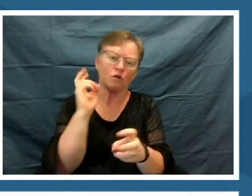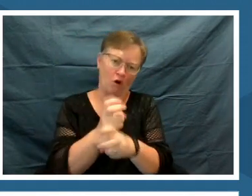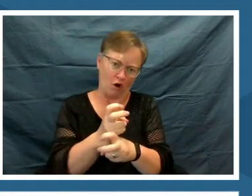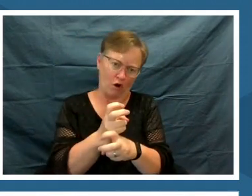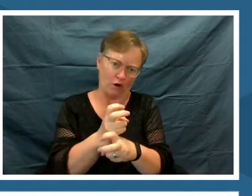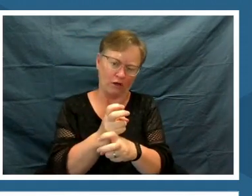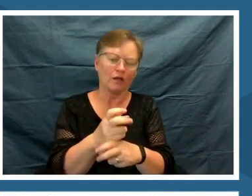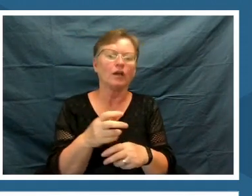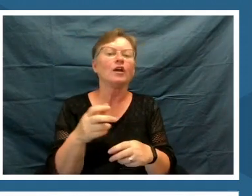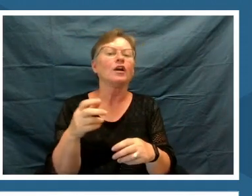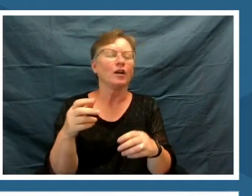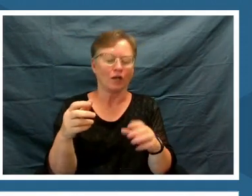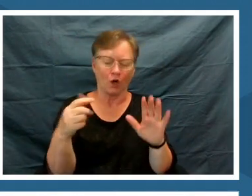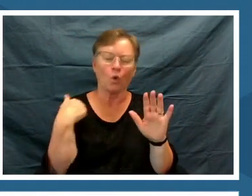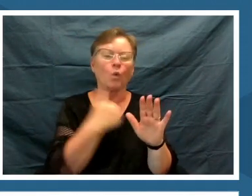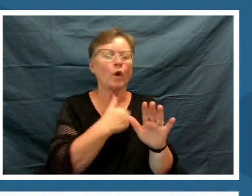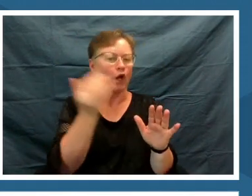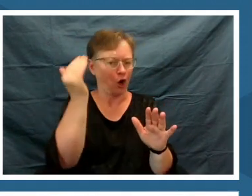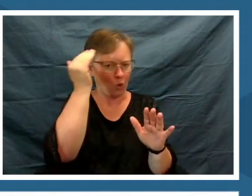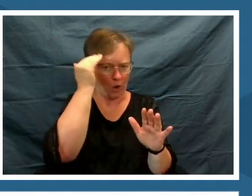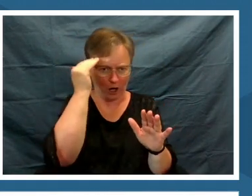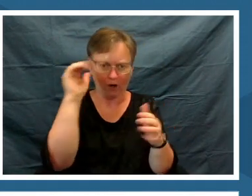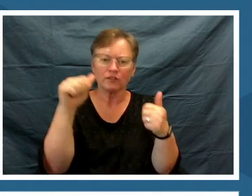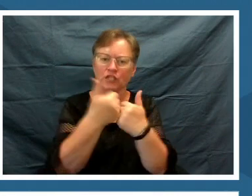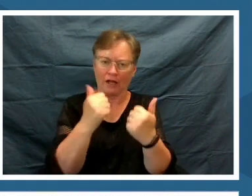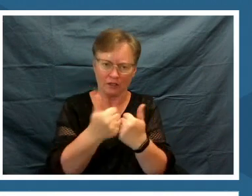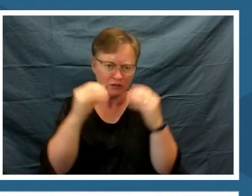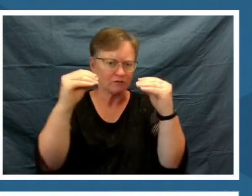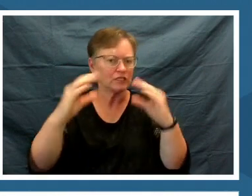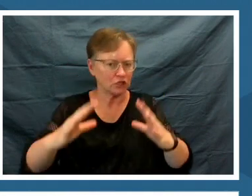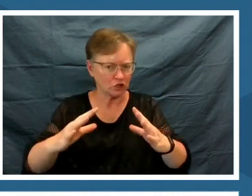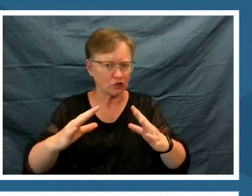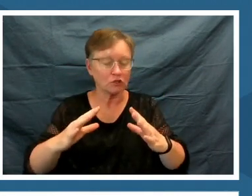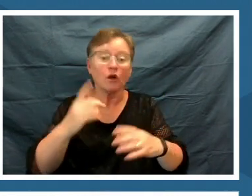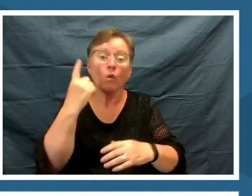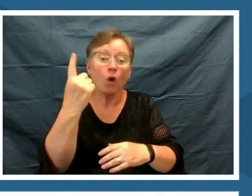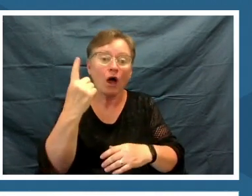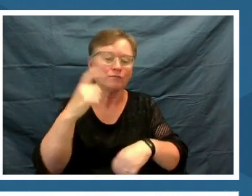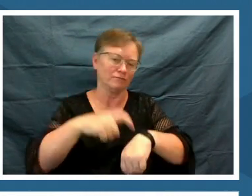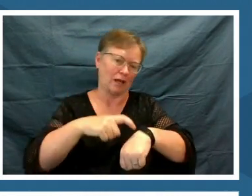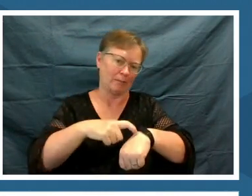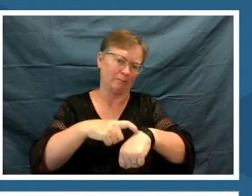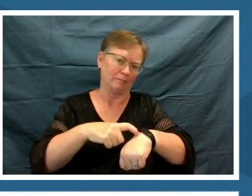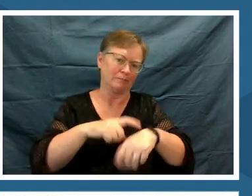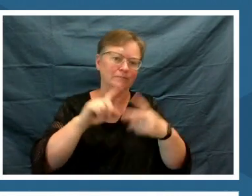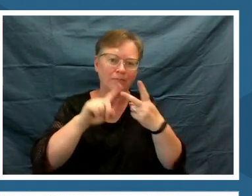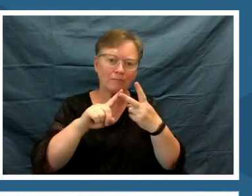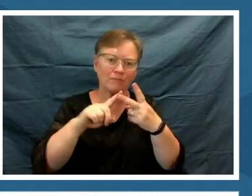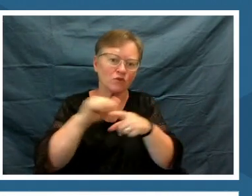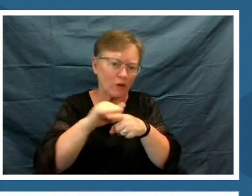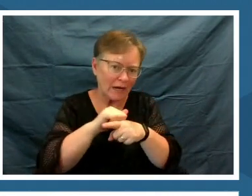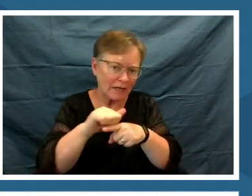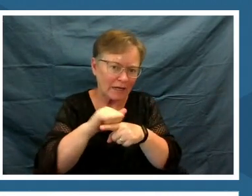the challenges facing teachers and time being one issue training um just the